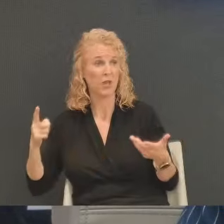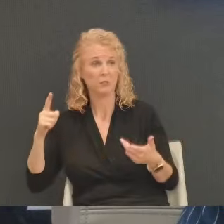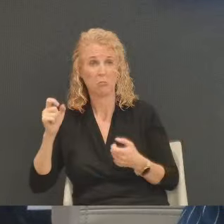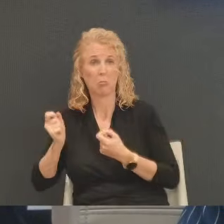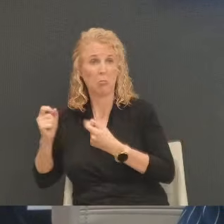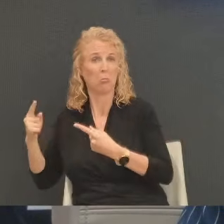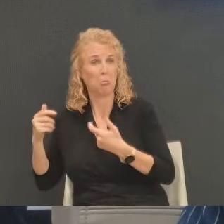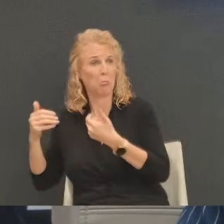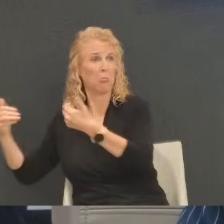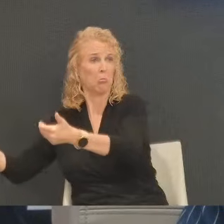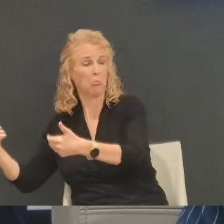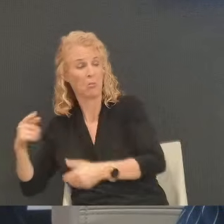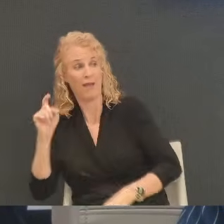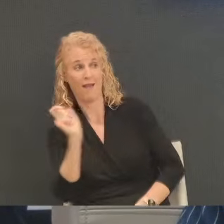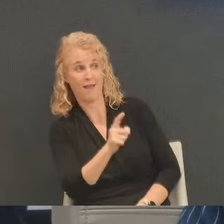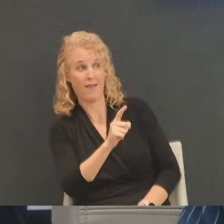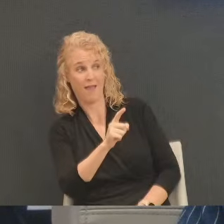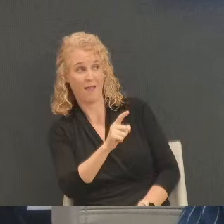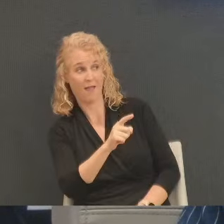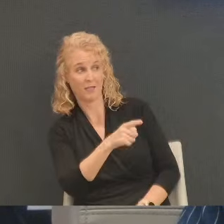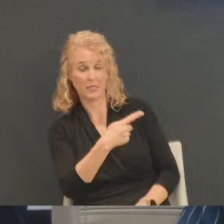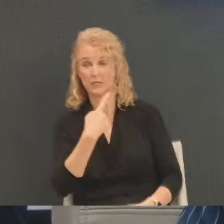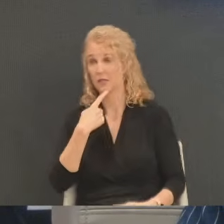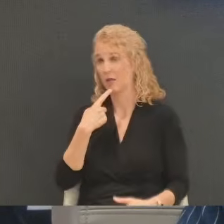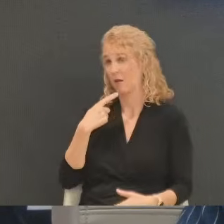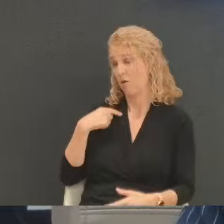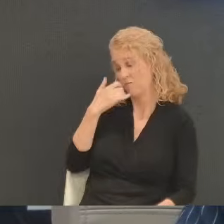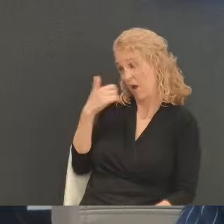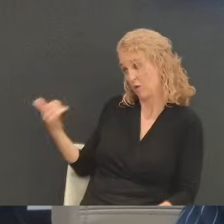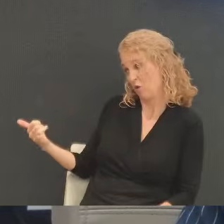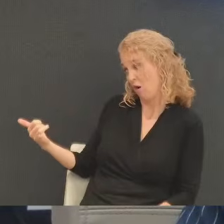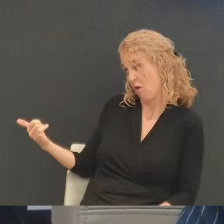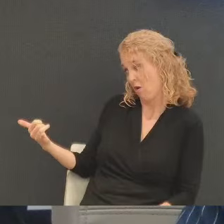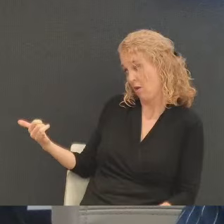asked Mr. Aluotto about it and he said, "Well, he made a call that well that's my board." Well,